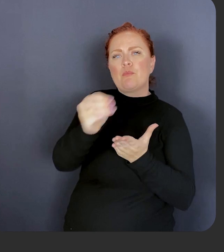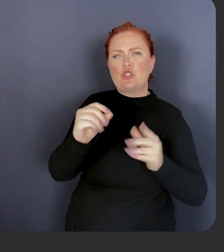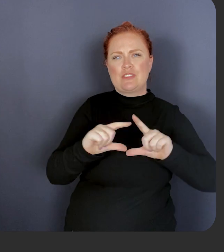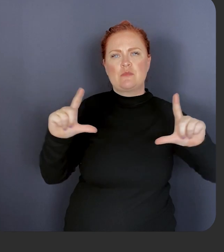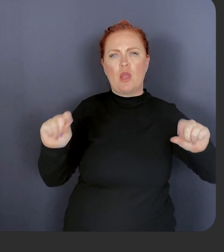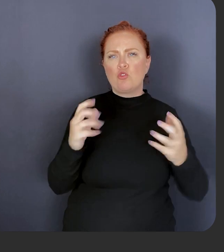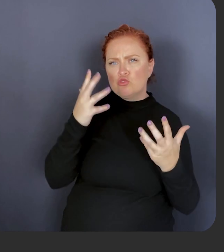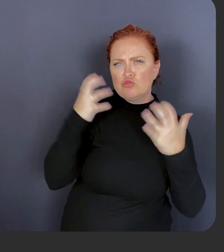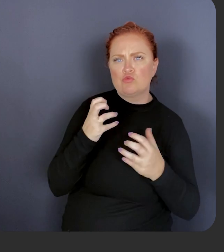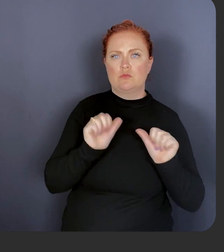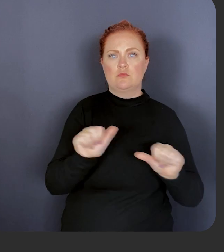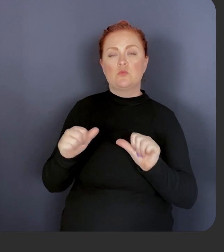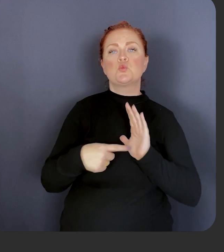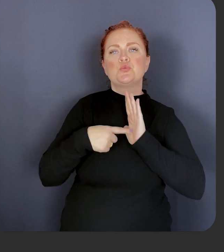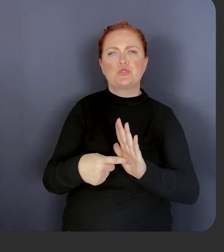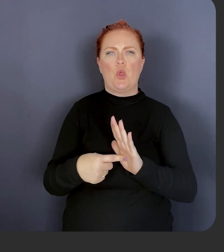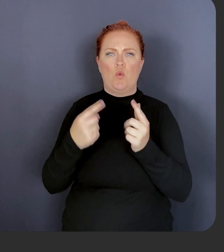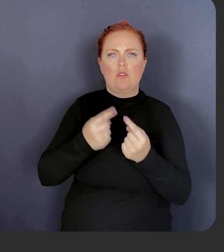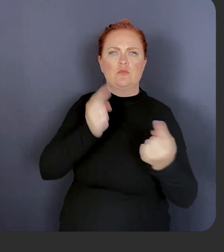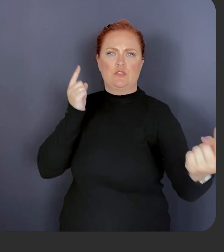as possible, again, just to show that difference.